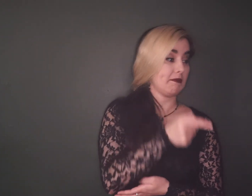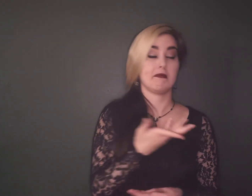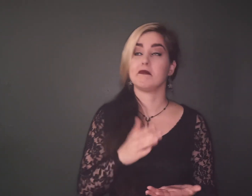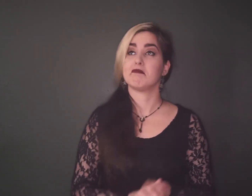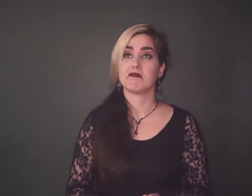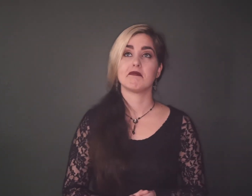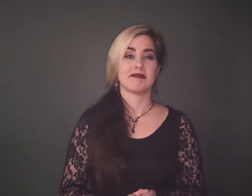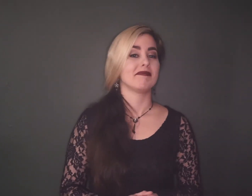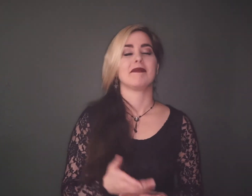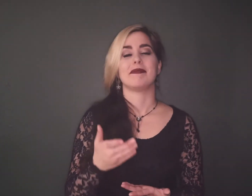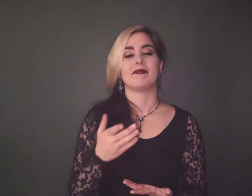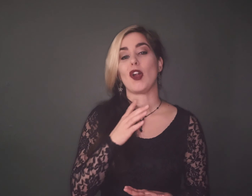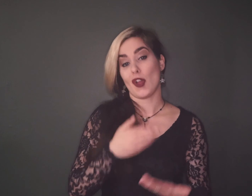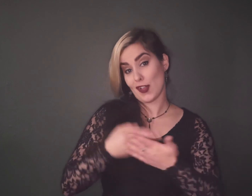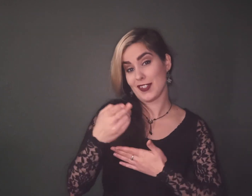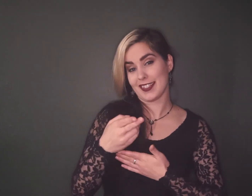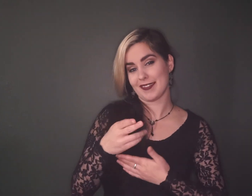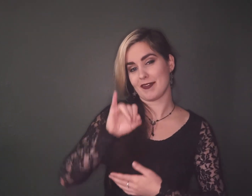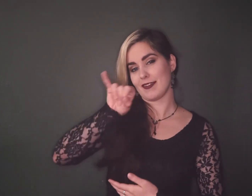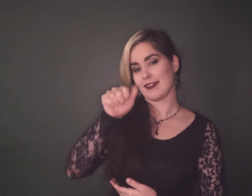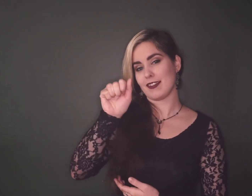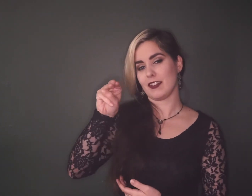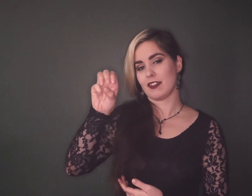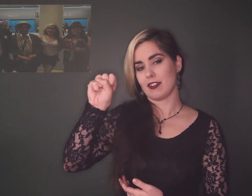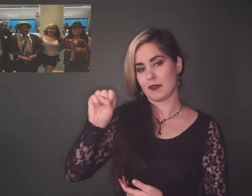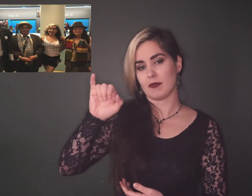For best experiences, honestly? James Irish.